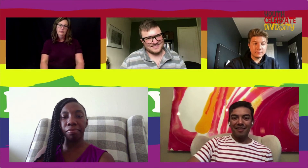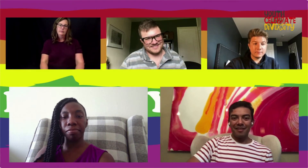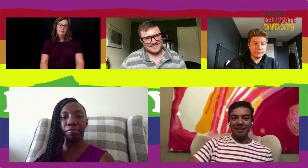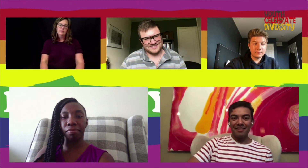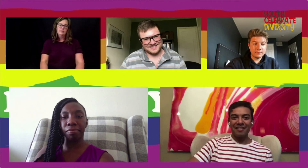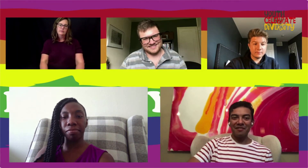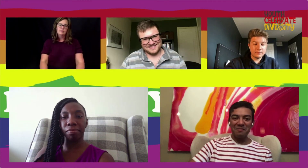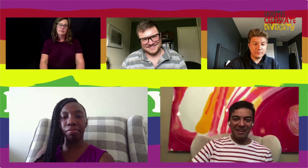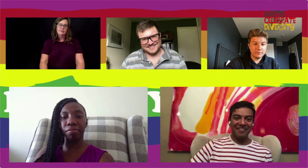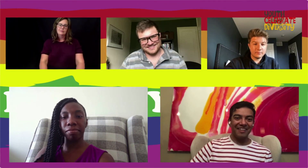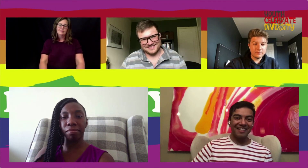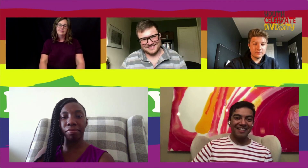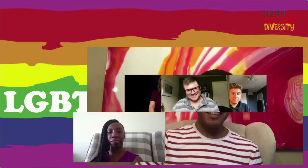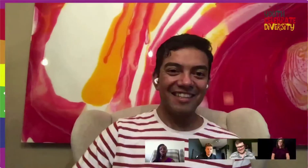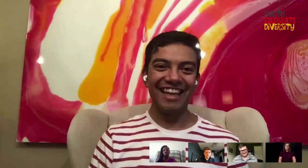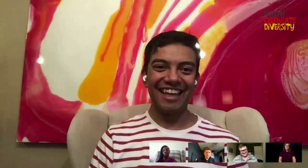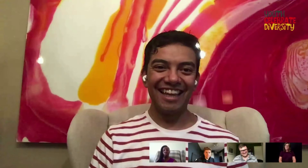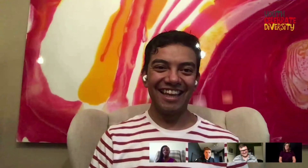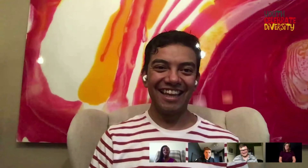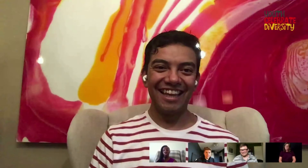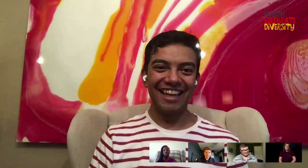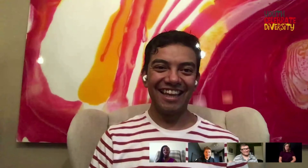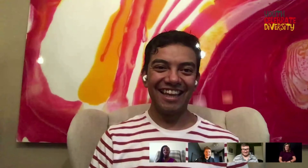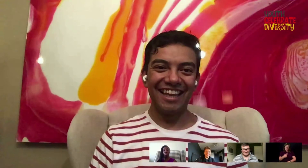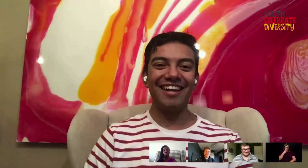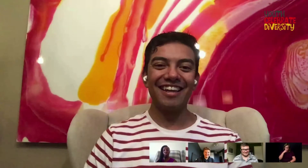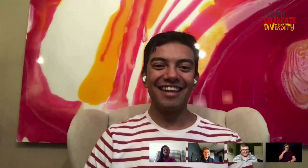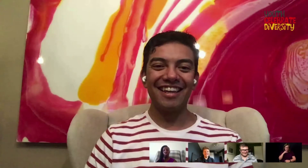anyone mind if i start with this one i'll go ahead okay